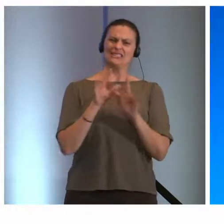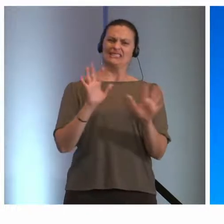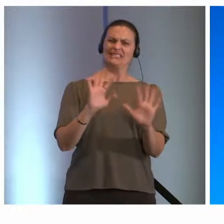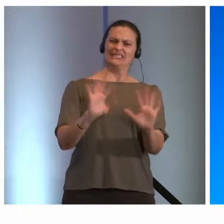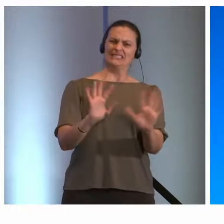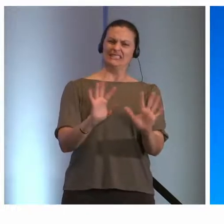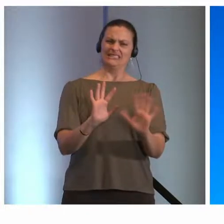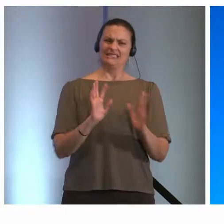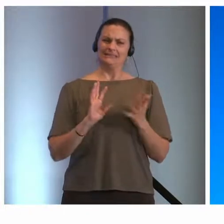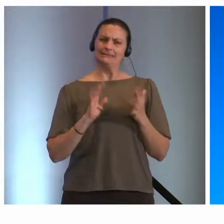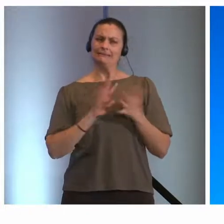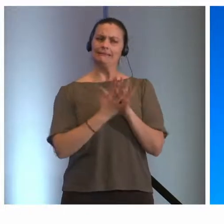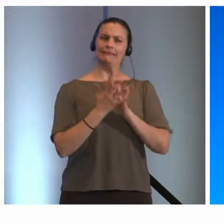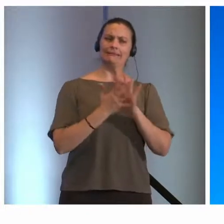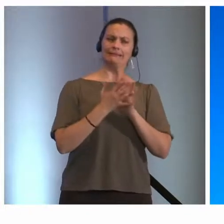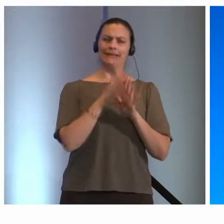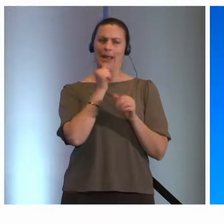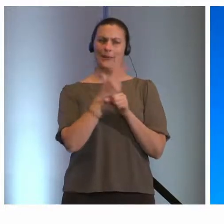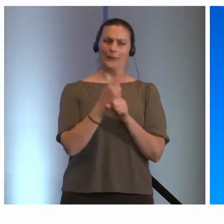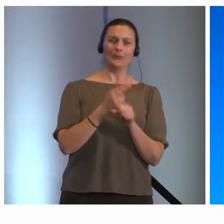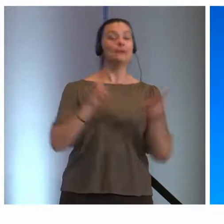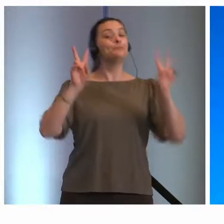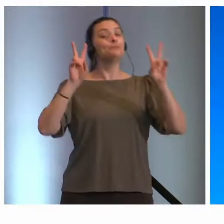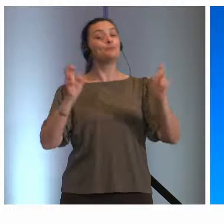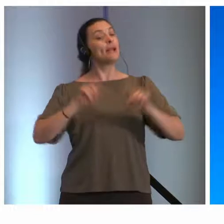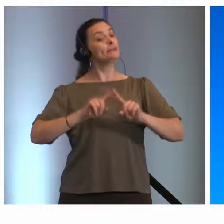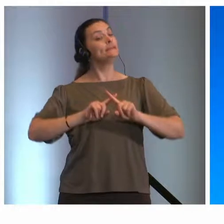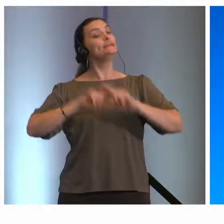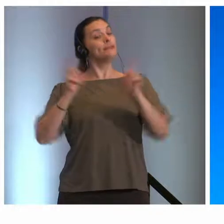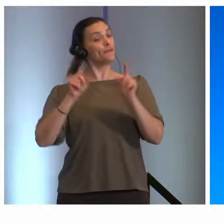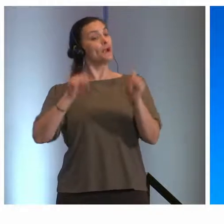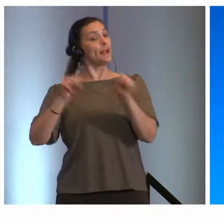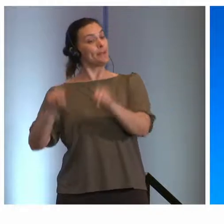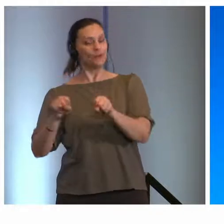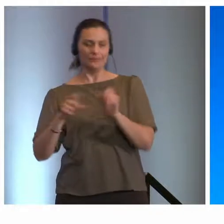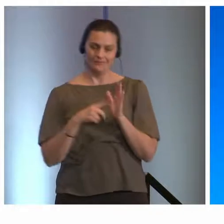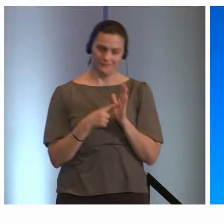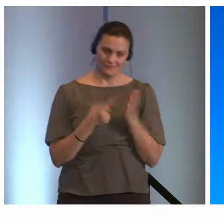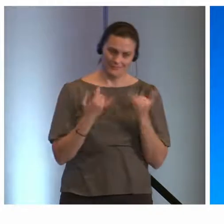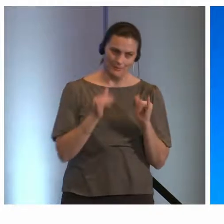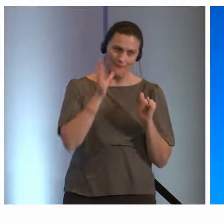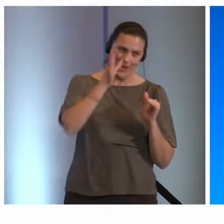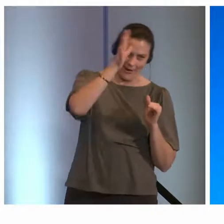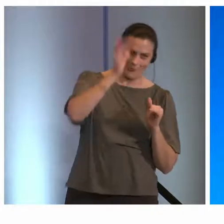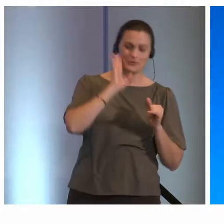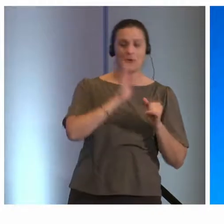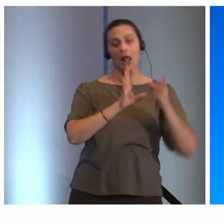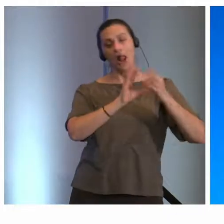it says -- let's talk about some unsafe bets.